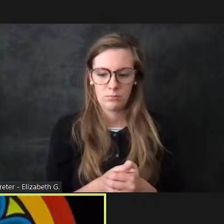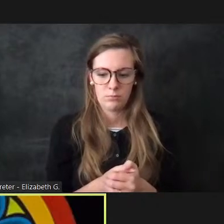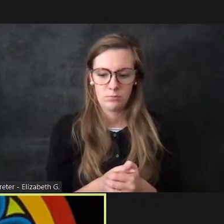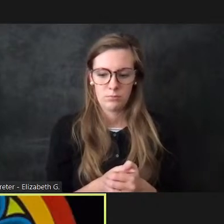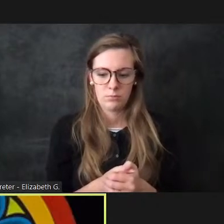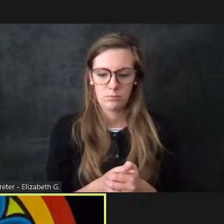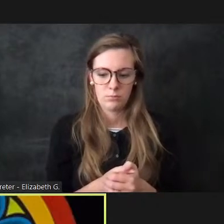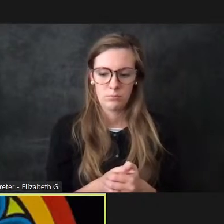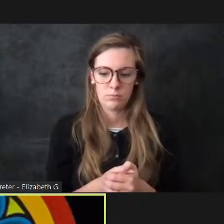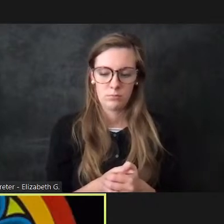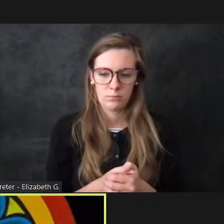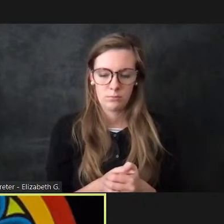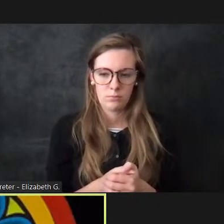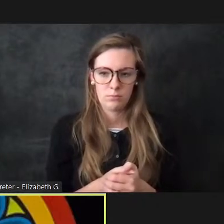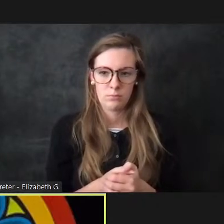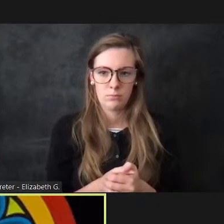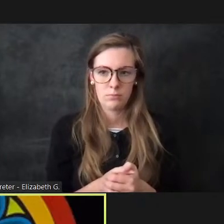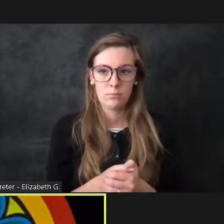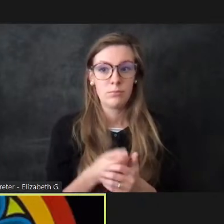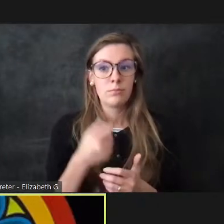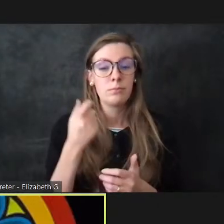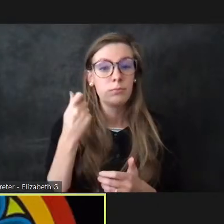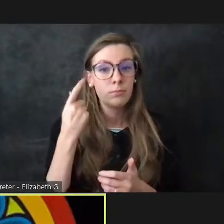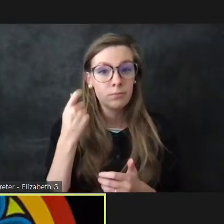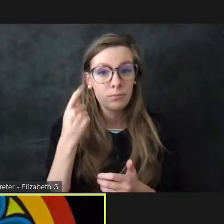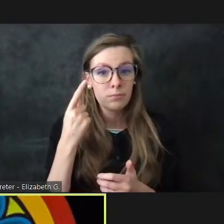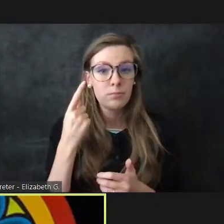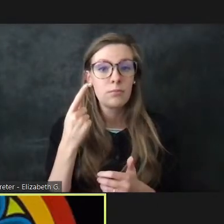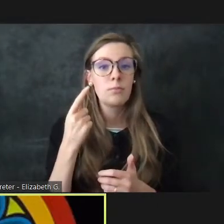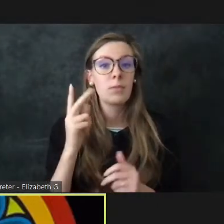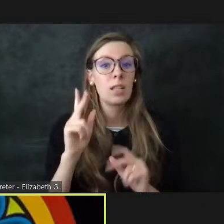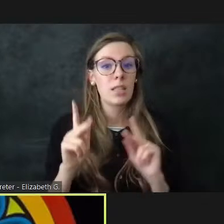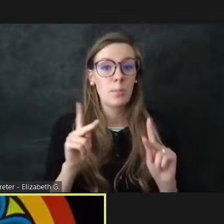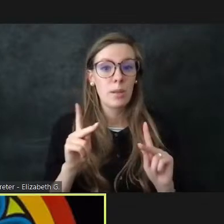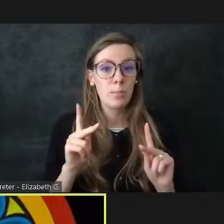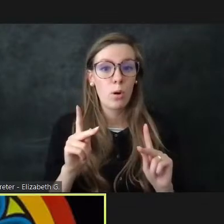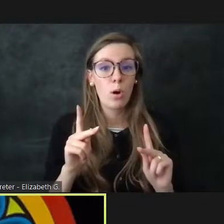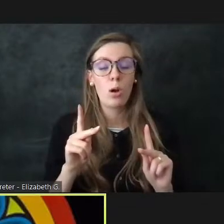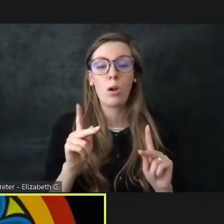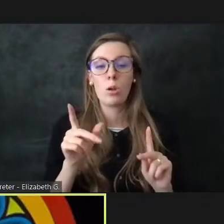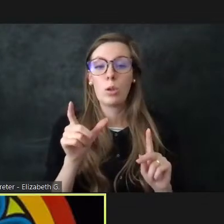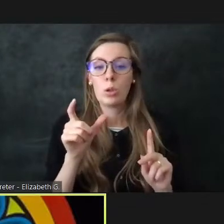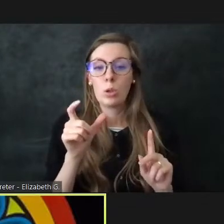Mase only the ones that don't need have to take the test or those people who are like